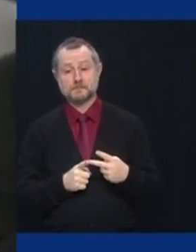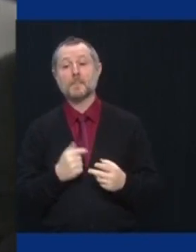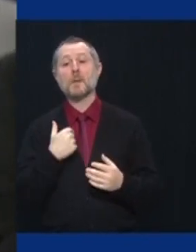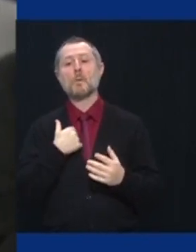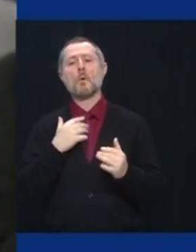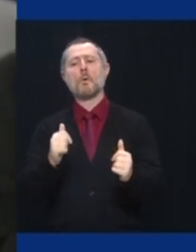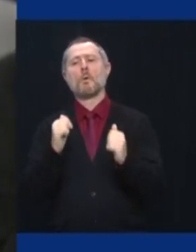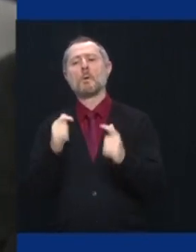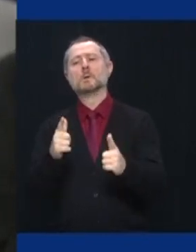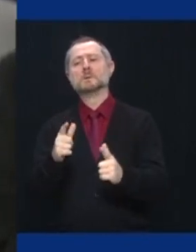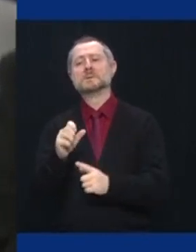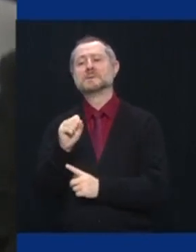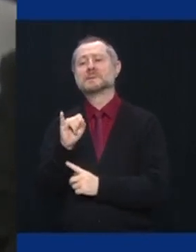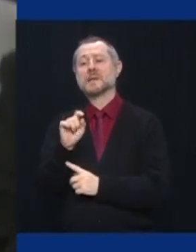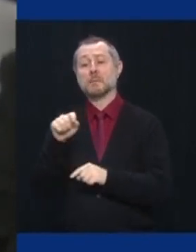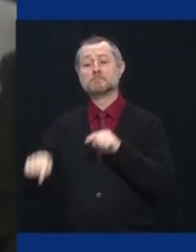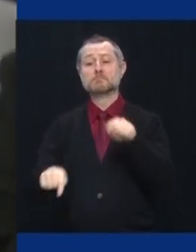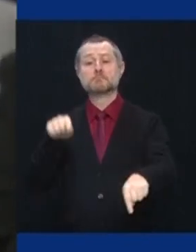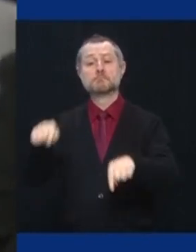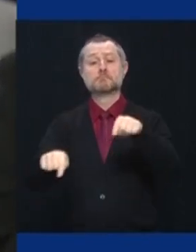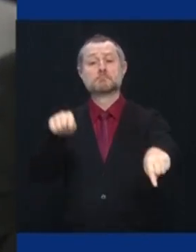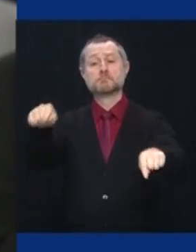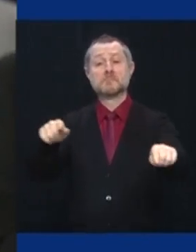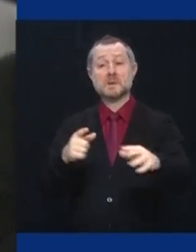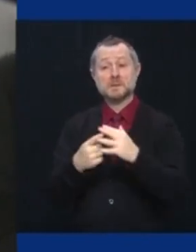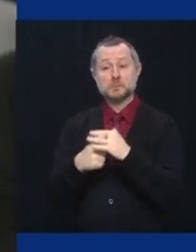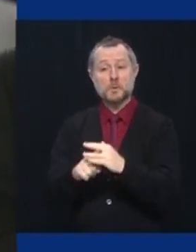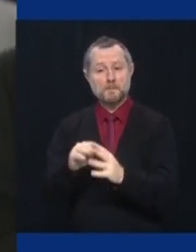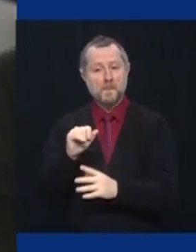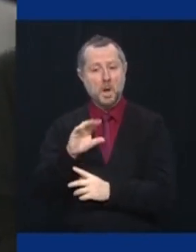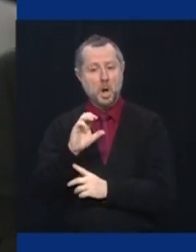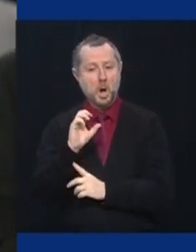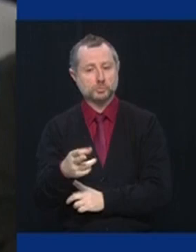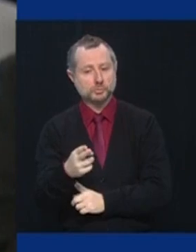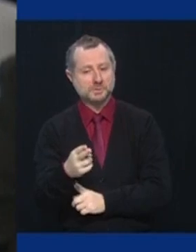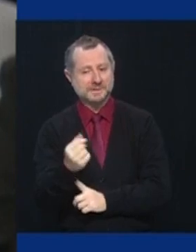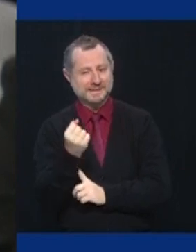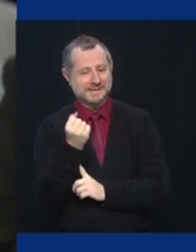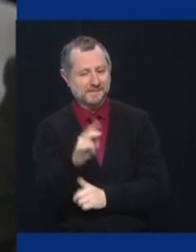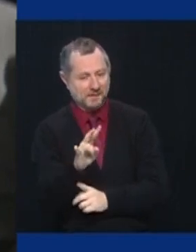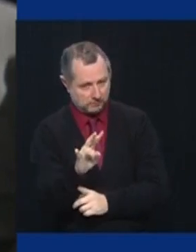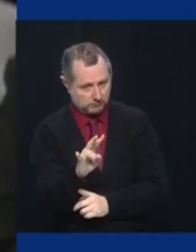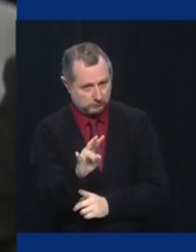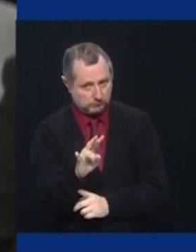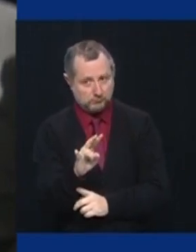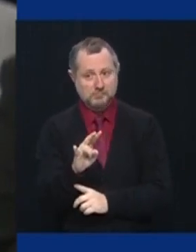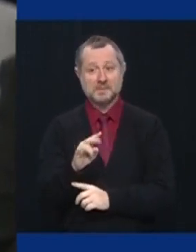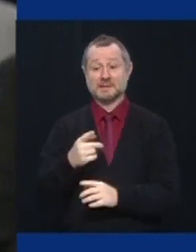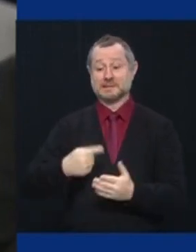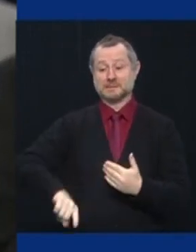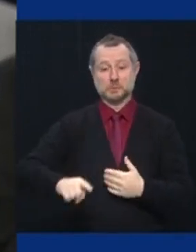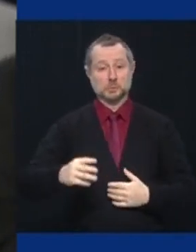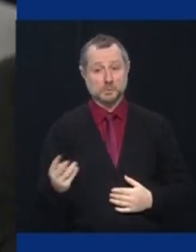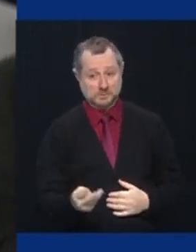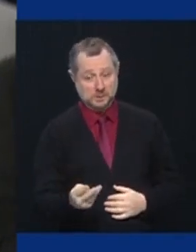I AM NOW WILL BE ELIGIBLE FOR THE VACCINE. SECOND.